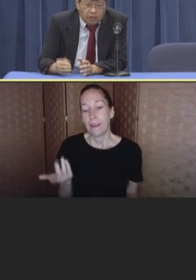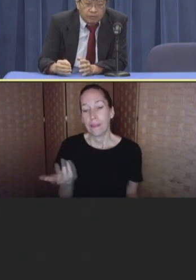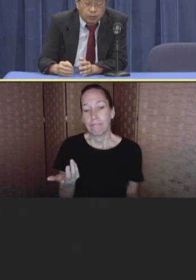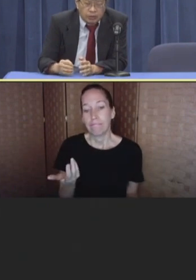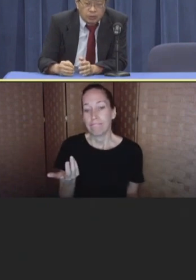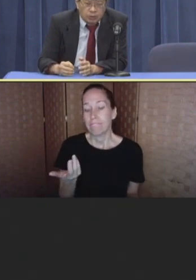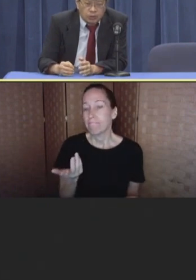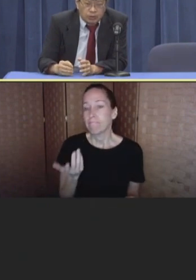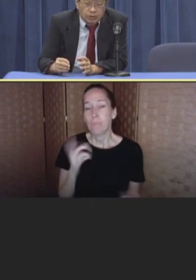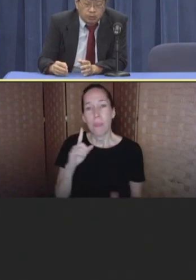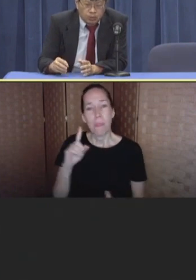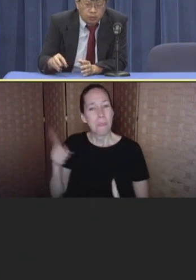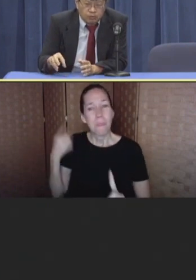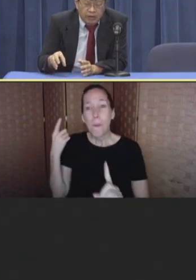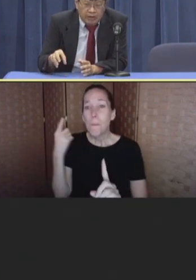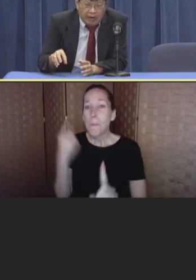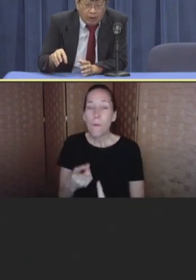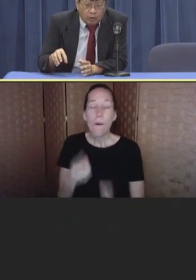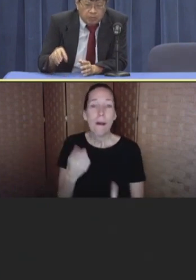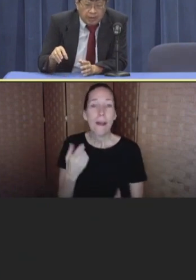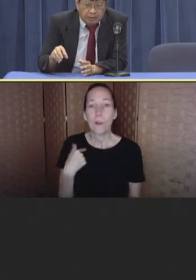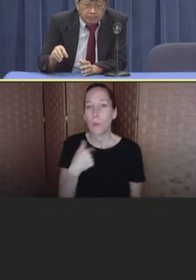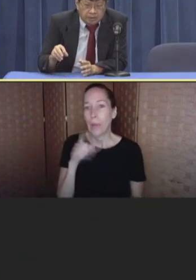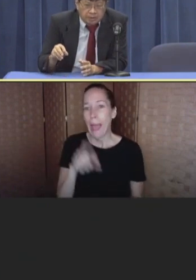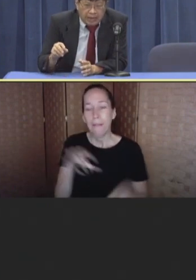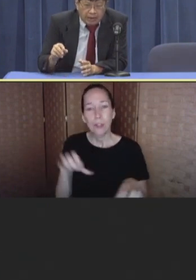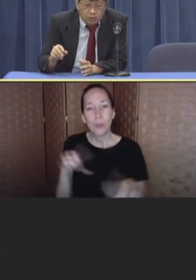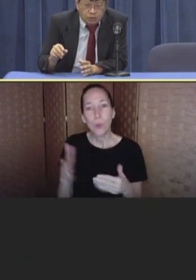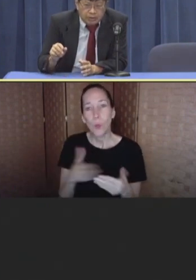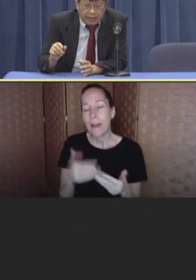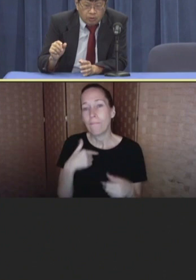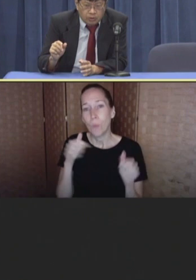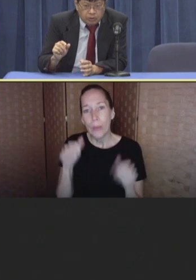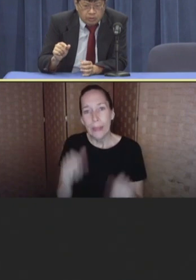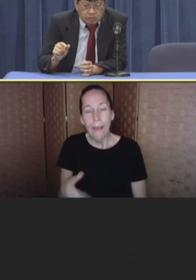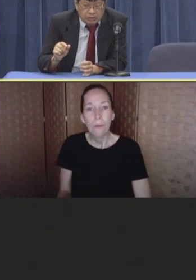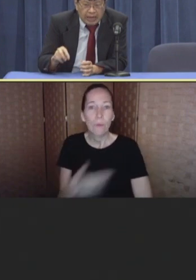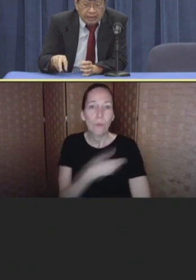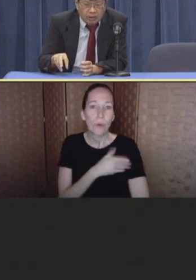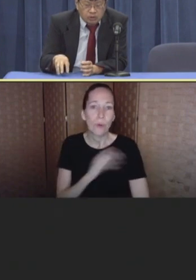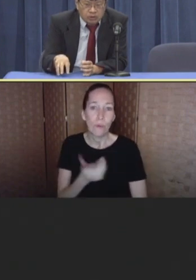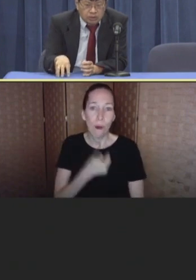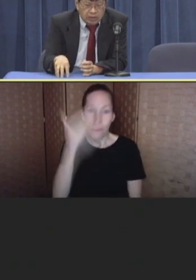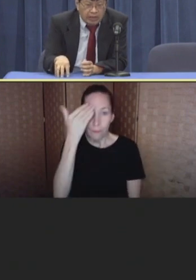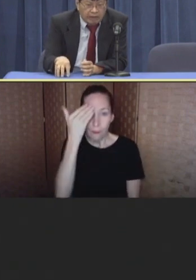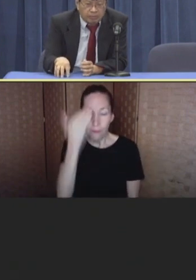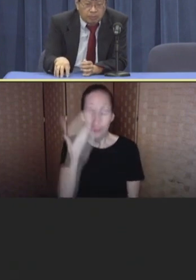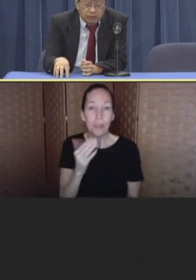we could do to improve our knowledge, not only in terms of the diagnosis of a particular